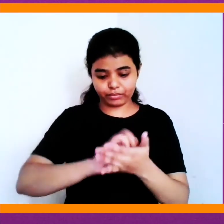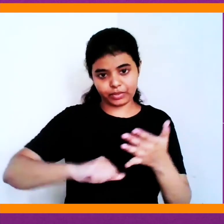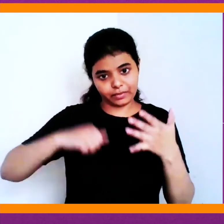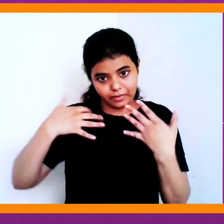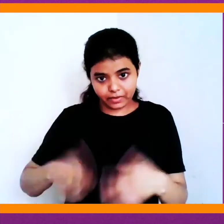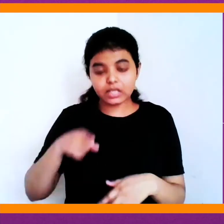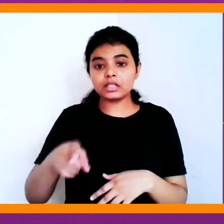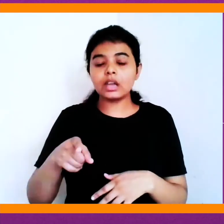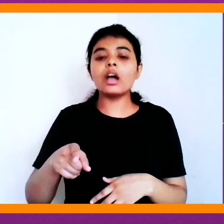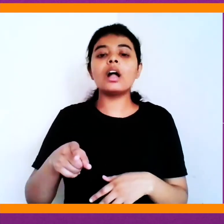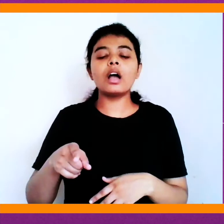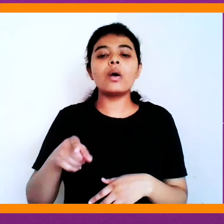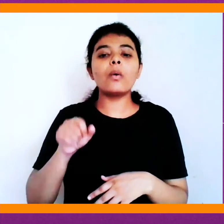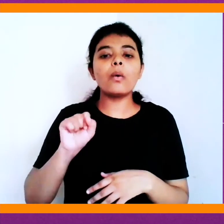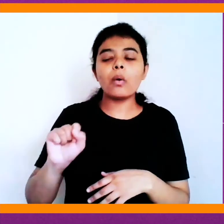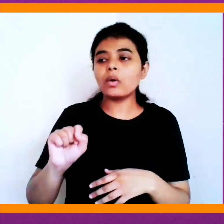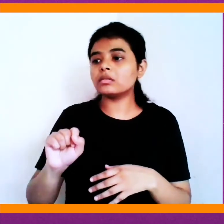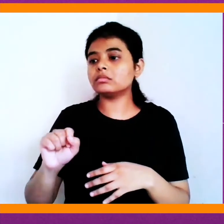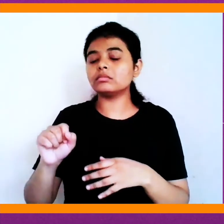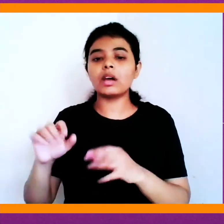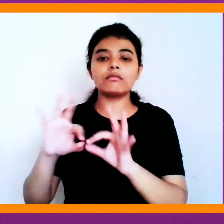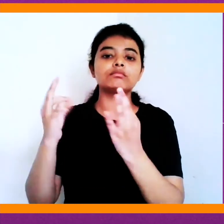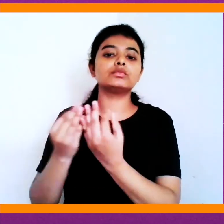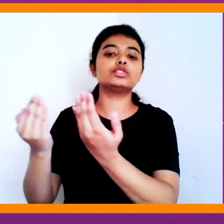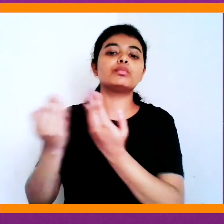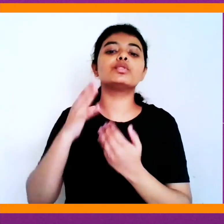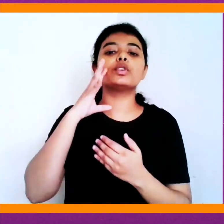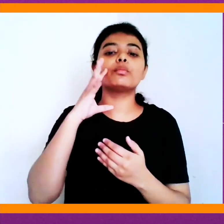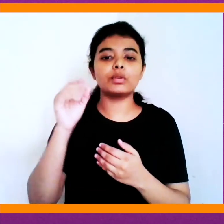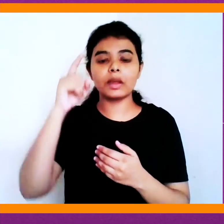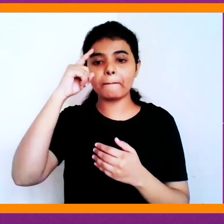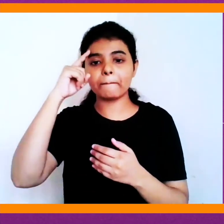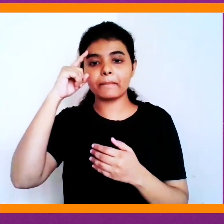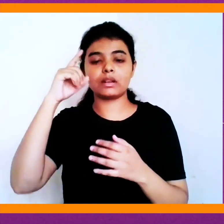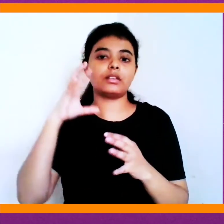we fail is to give emotional support to the girl who's undergone a termination of pregnancy